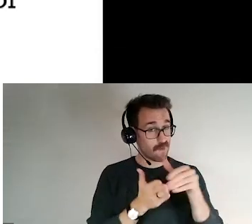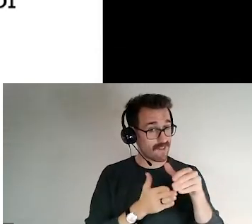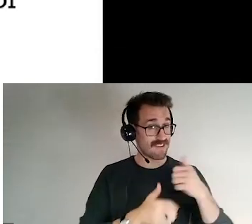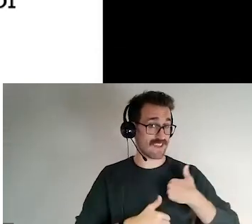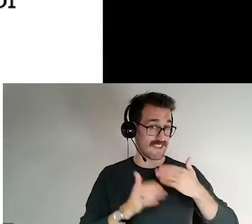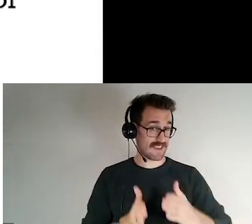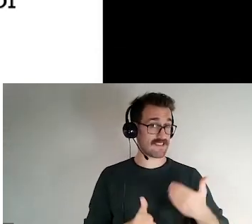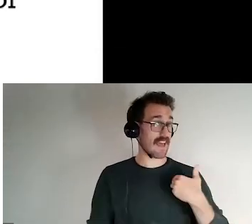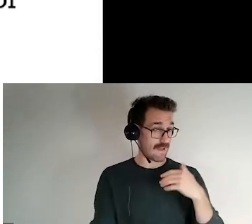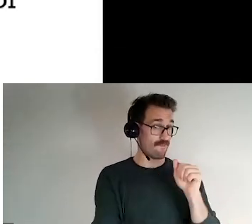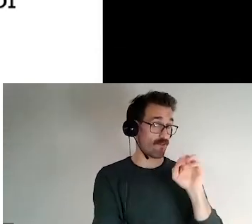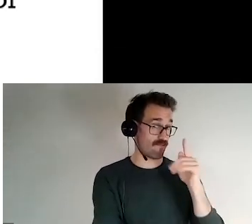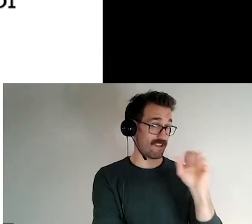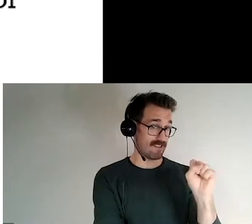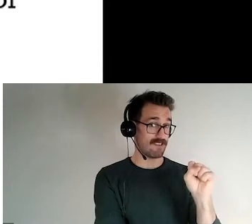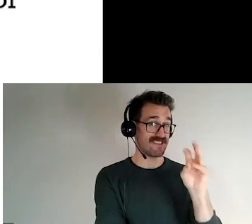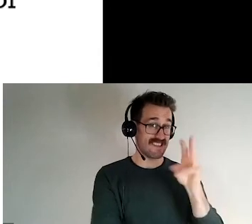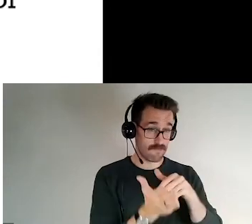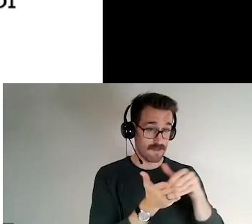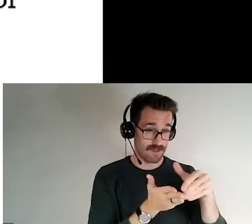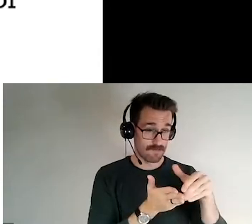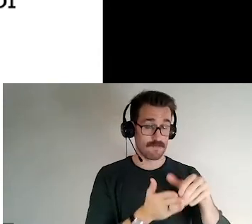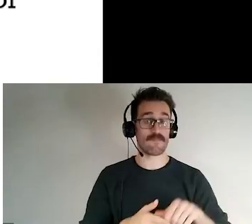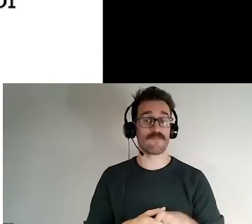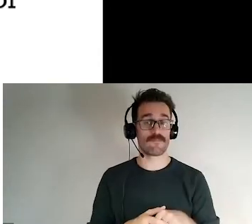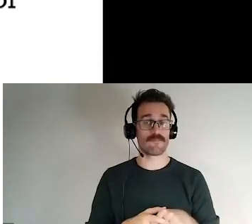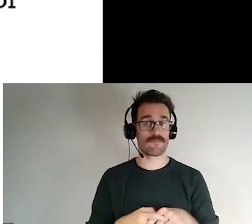More than 50 percent of people with arthritis are under the age of 65.